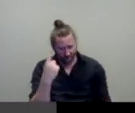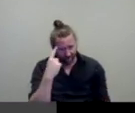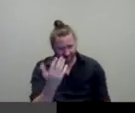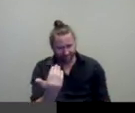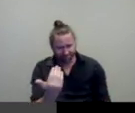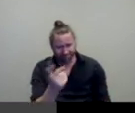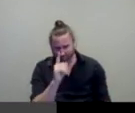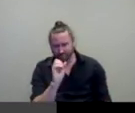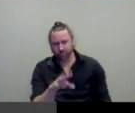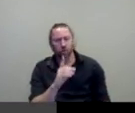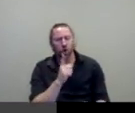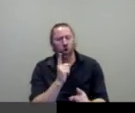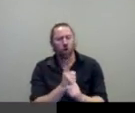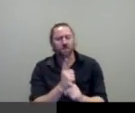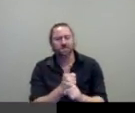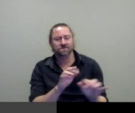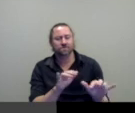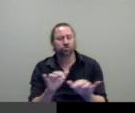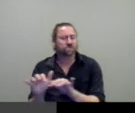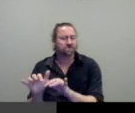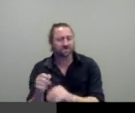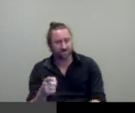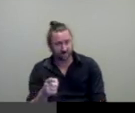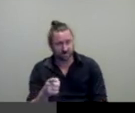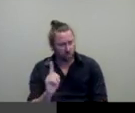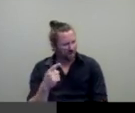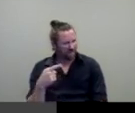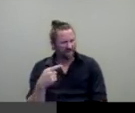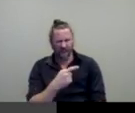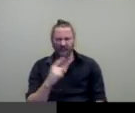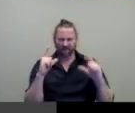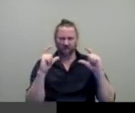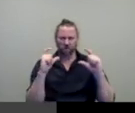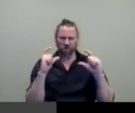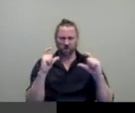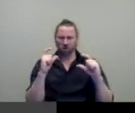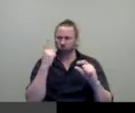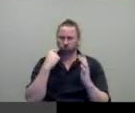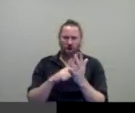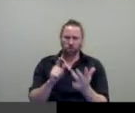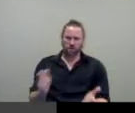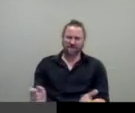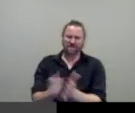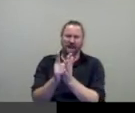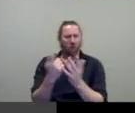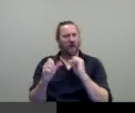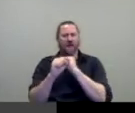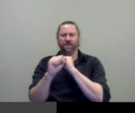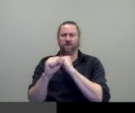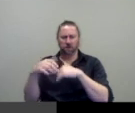you can share your thoughts in the comments what do you think this photograph is advertising